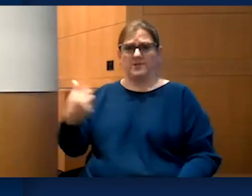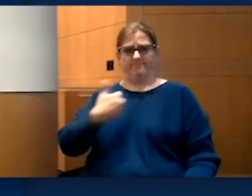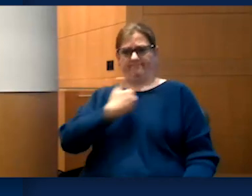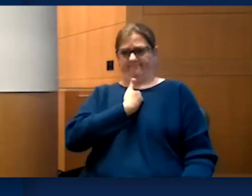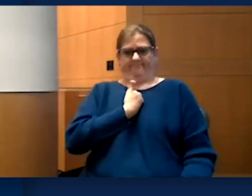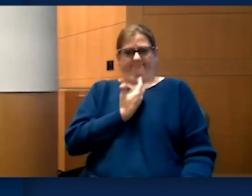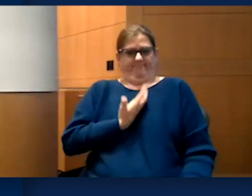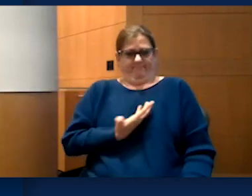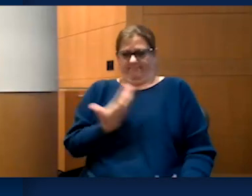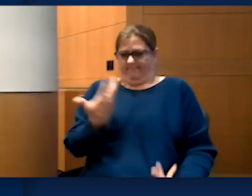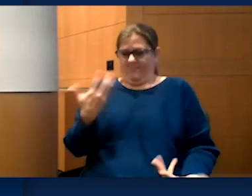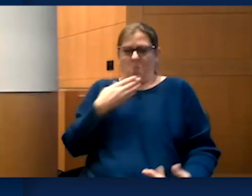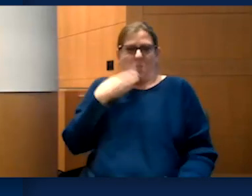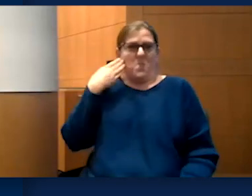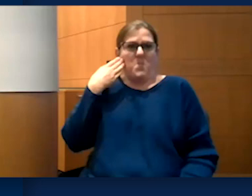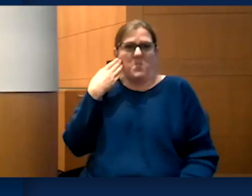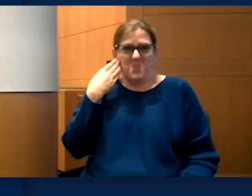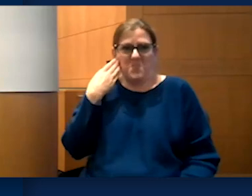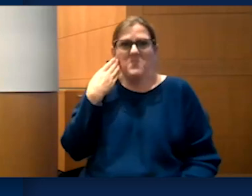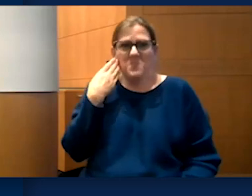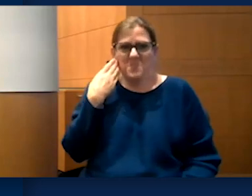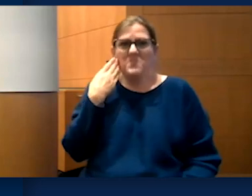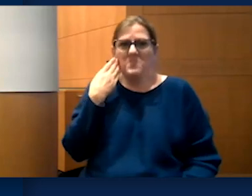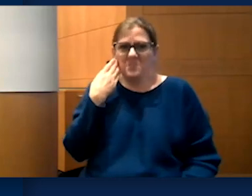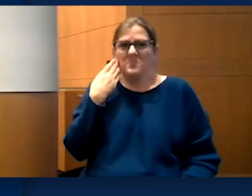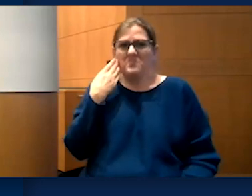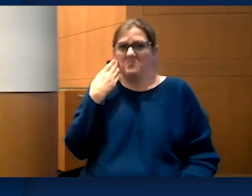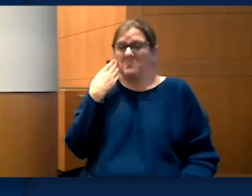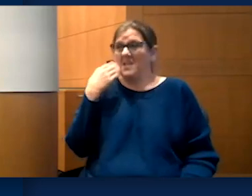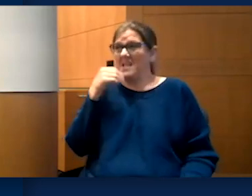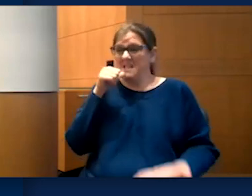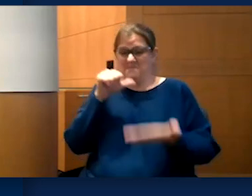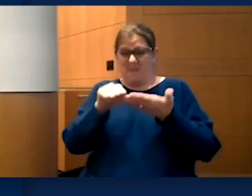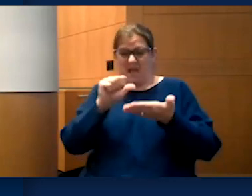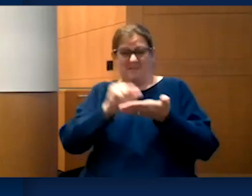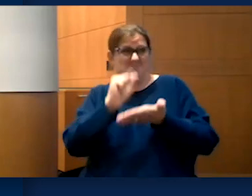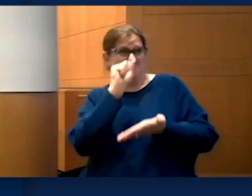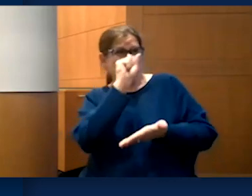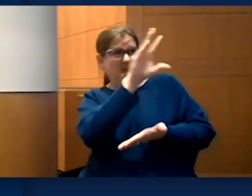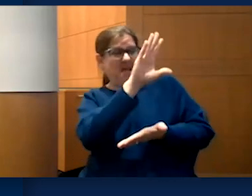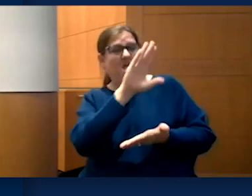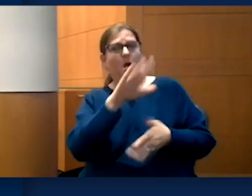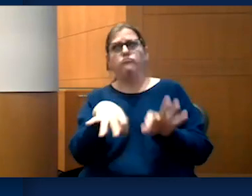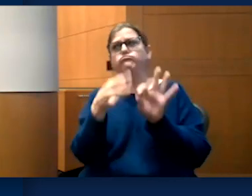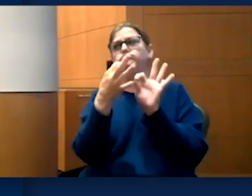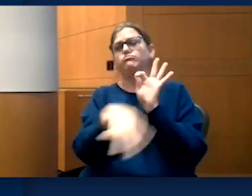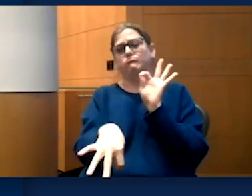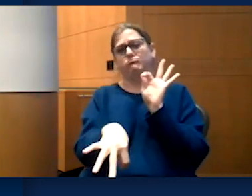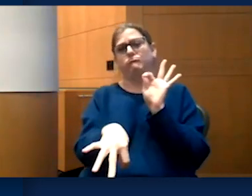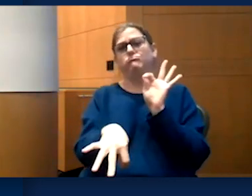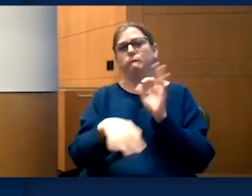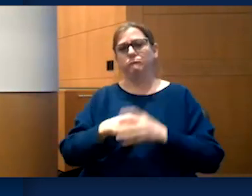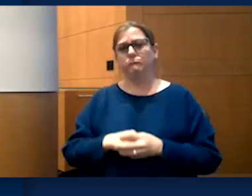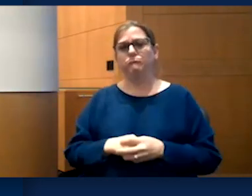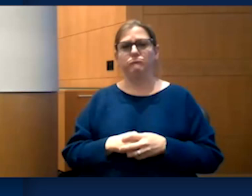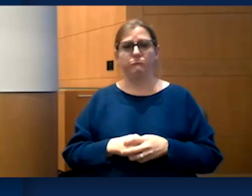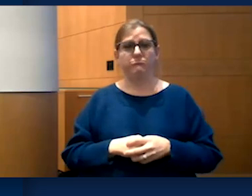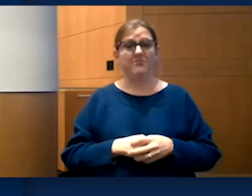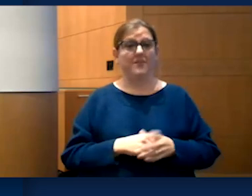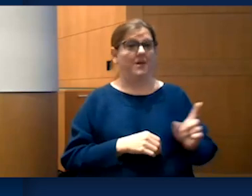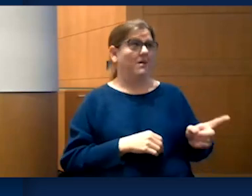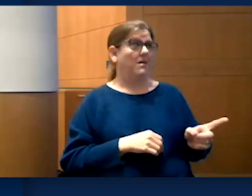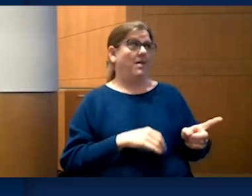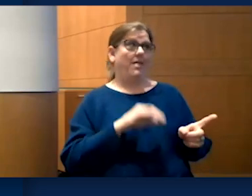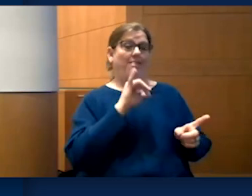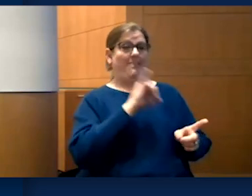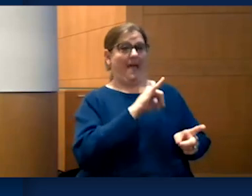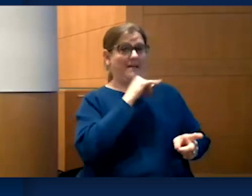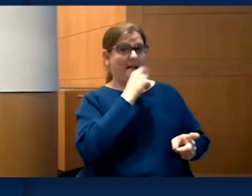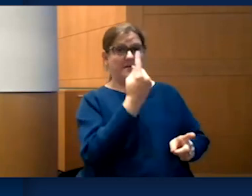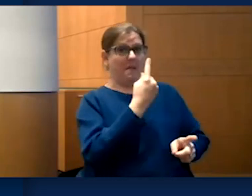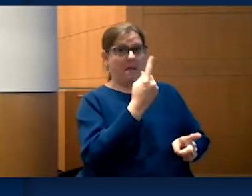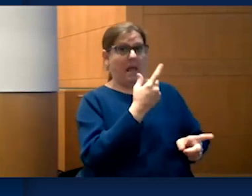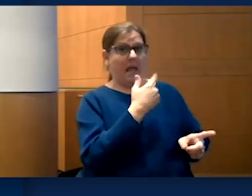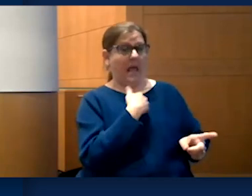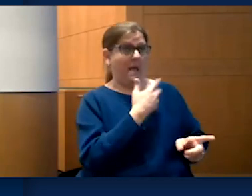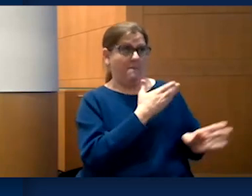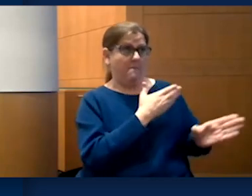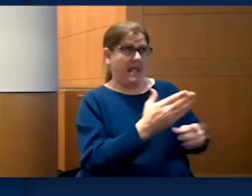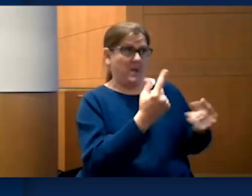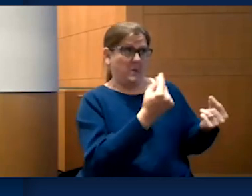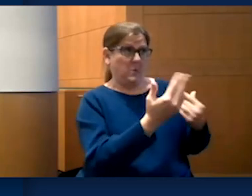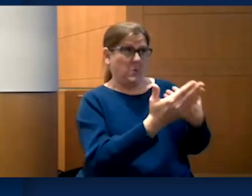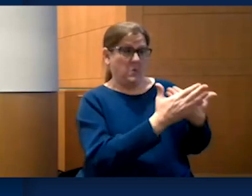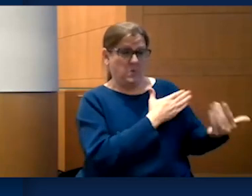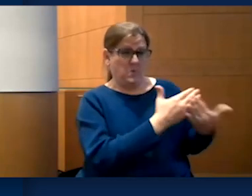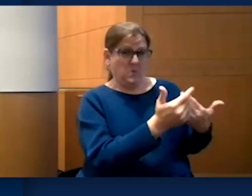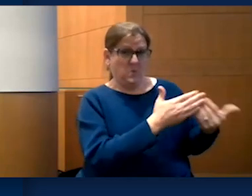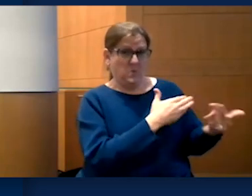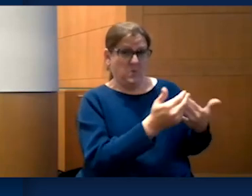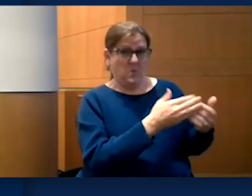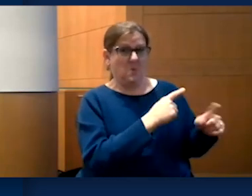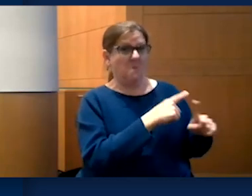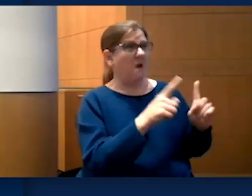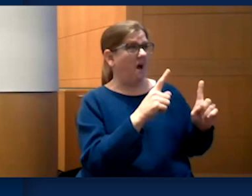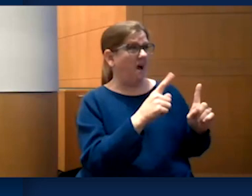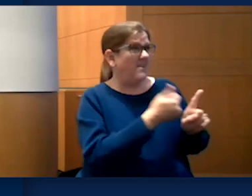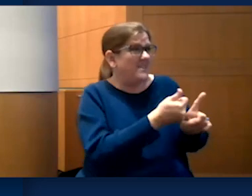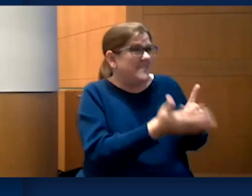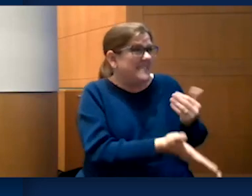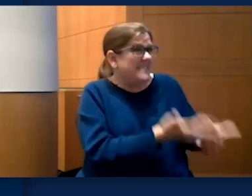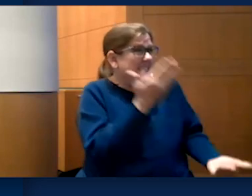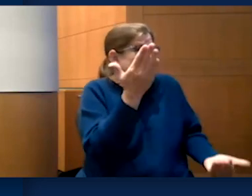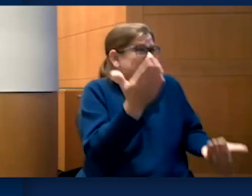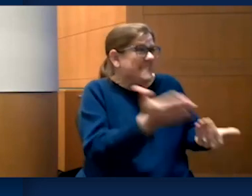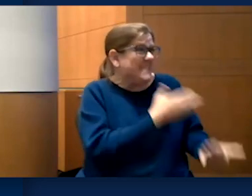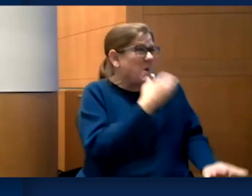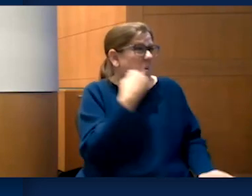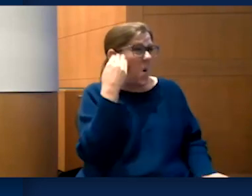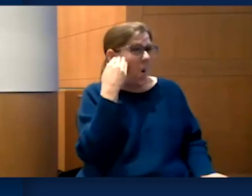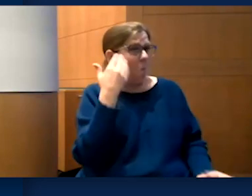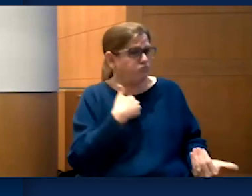Well, this wasn't something I was planning on getting done anyway. But because it's so very easy to do at home, I did it. I wouldn't have done it if I couldn't do it at home.